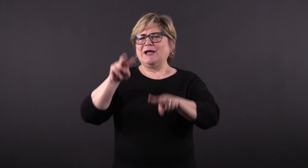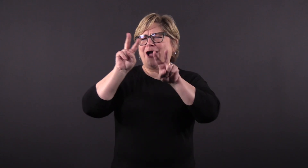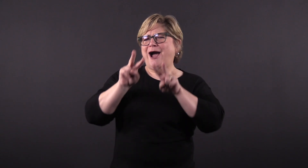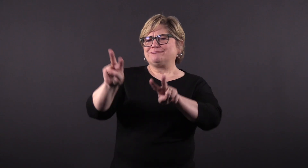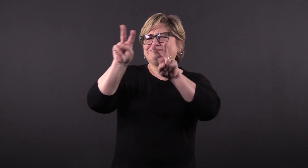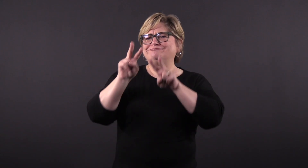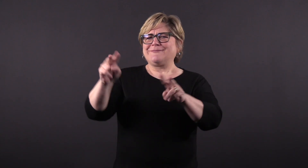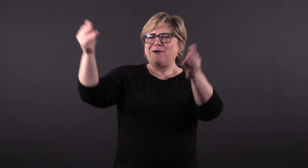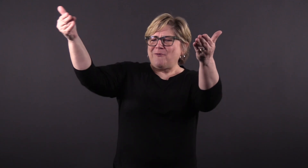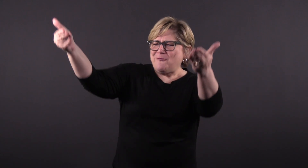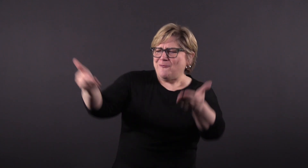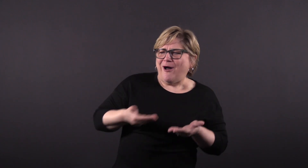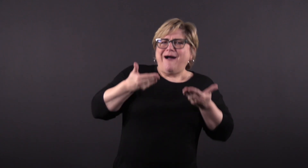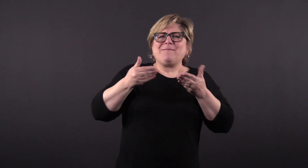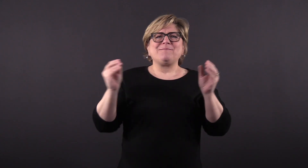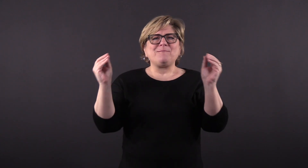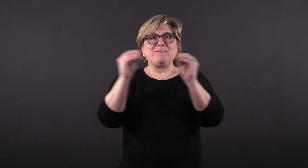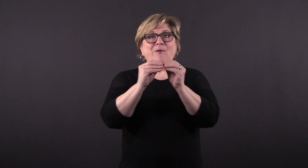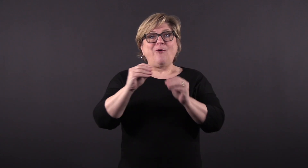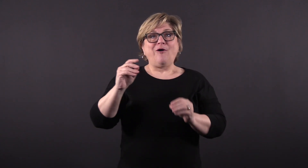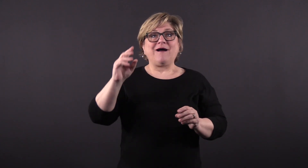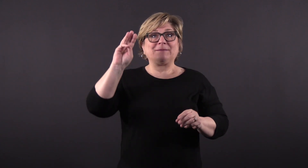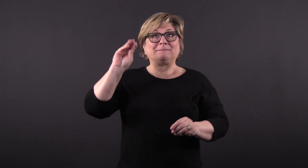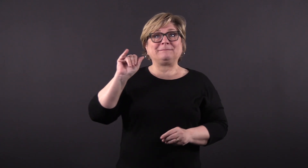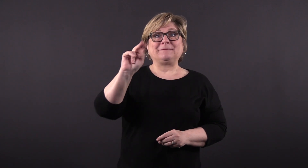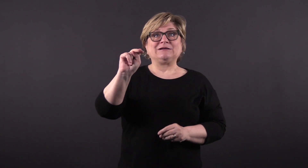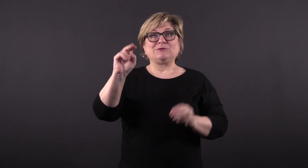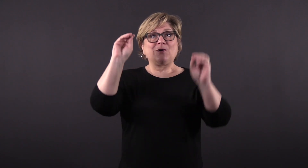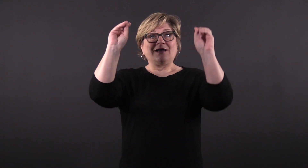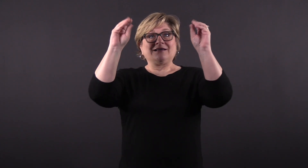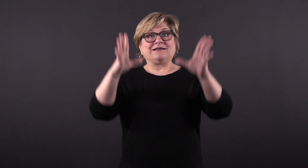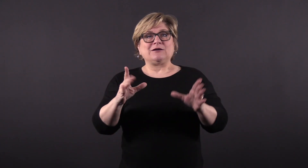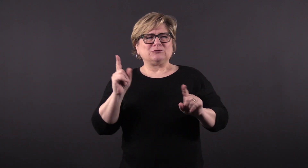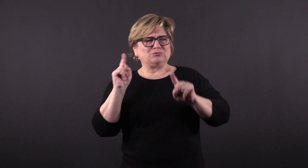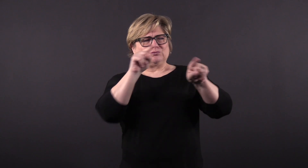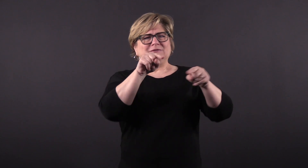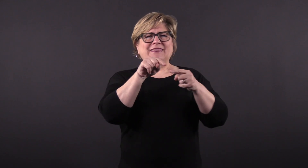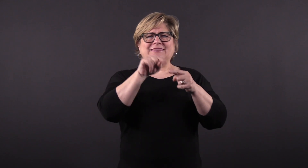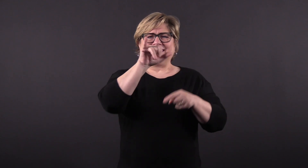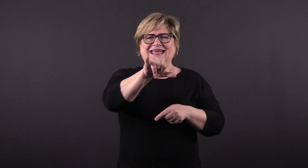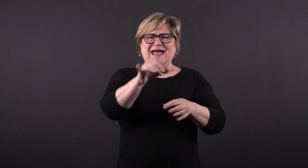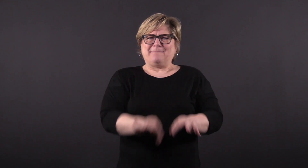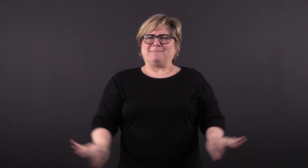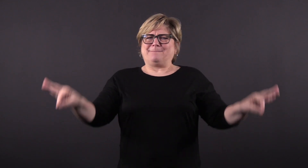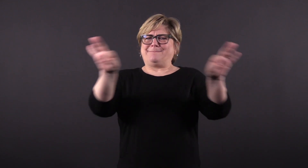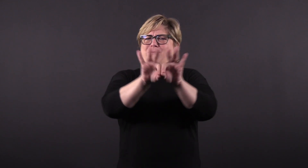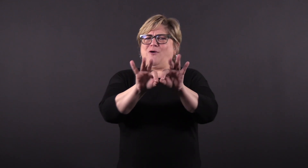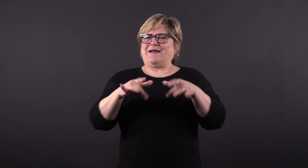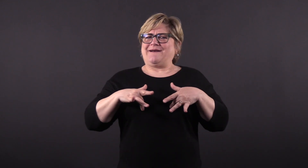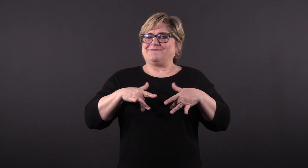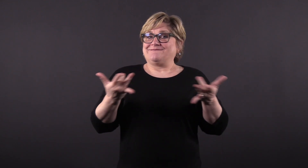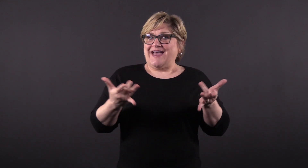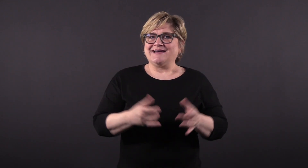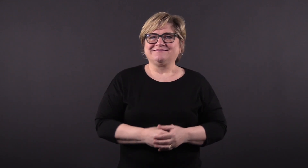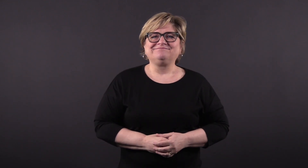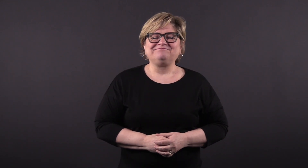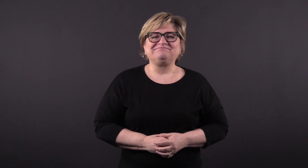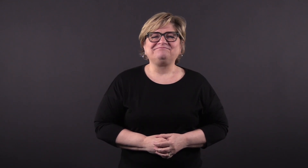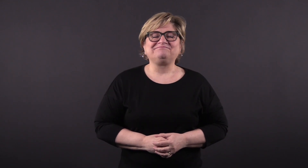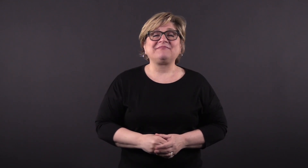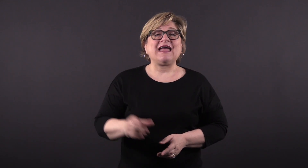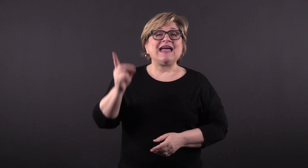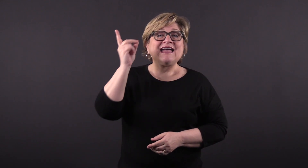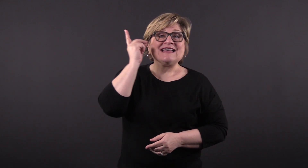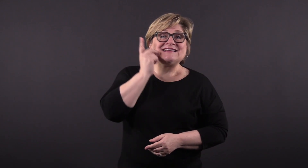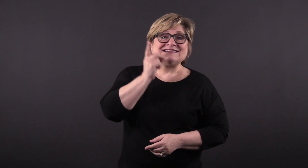We look forward to welcoming more Minnesota educators to this important event.